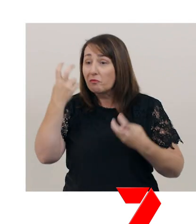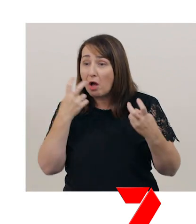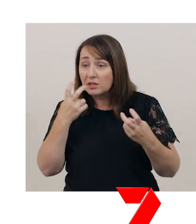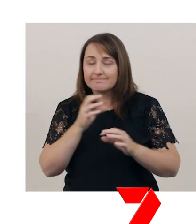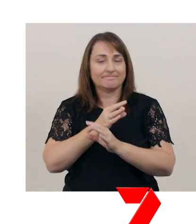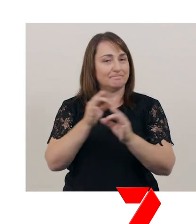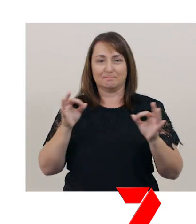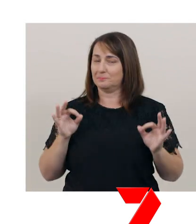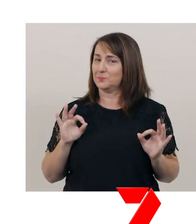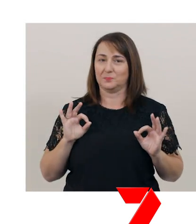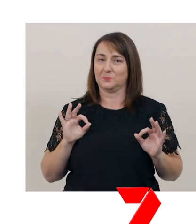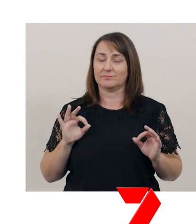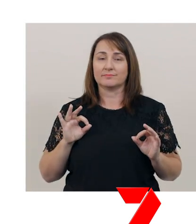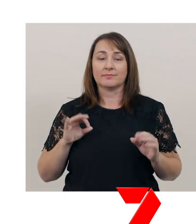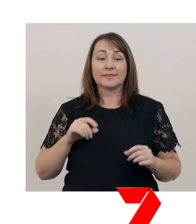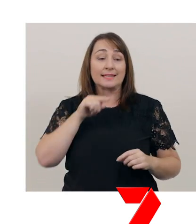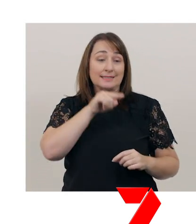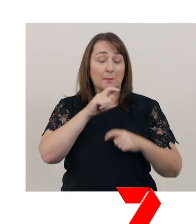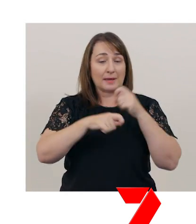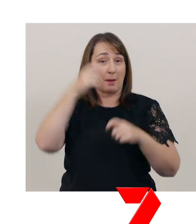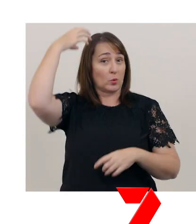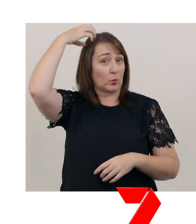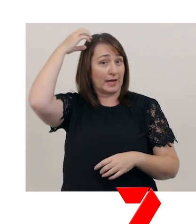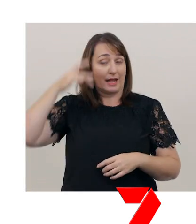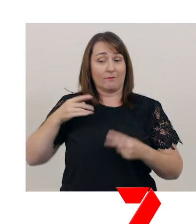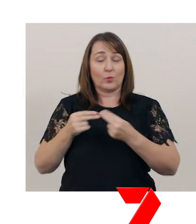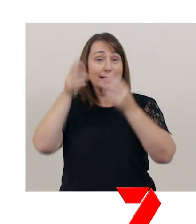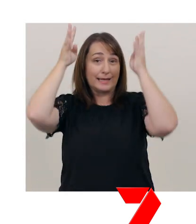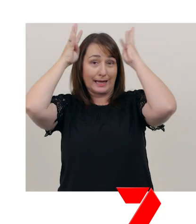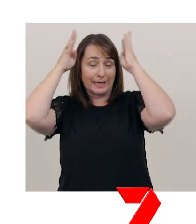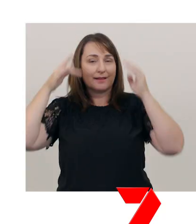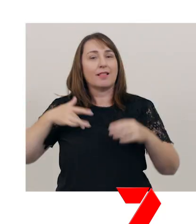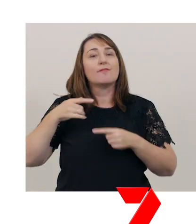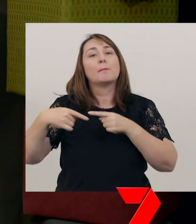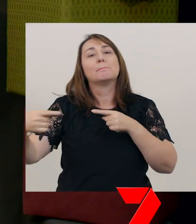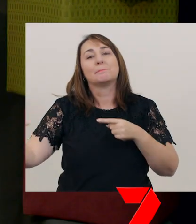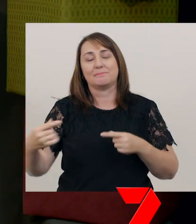Ye Xian became queen, and with her king, lived happily ever after.